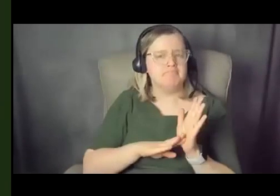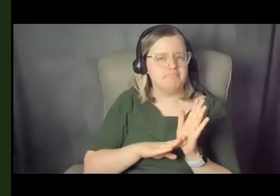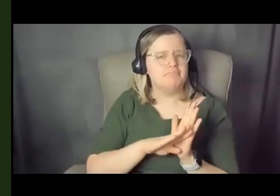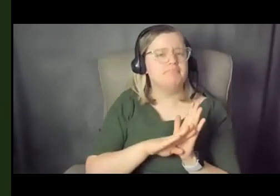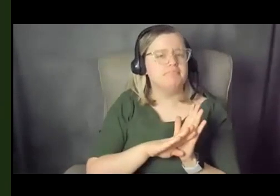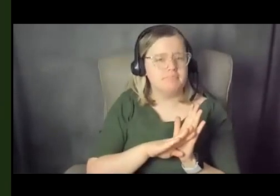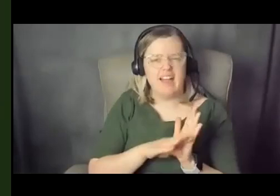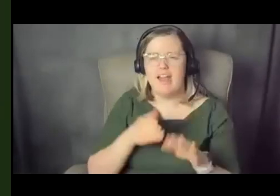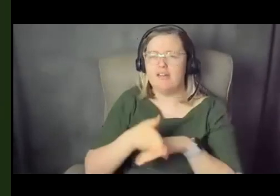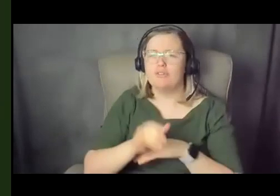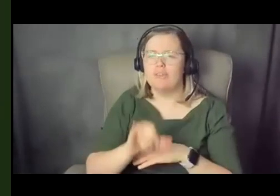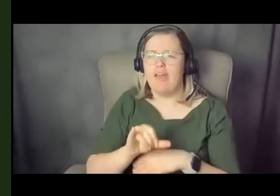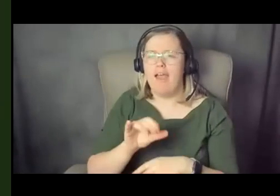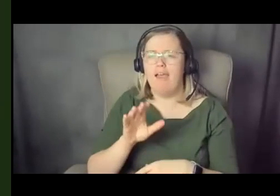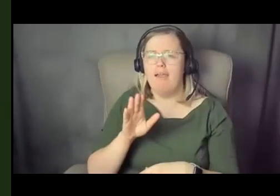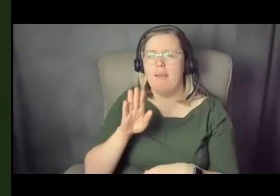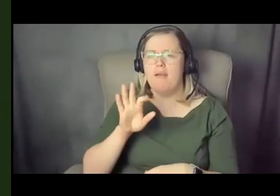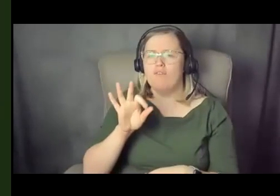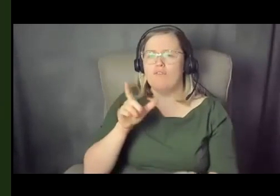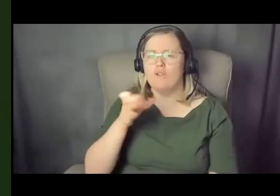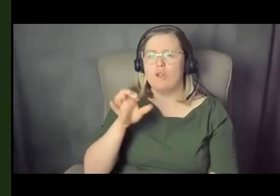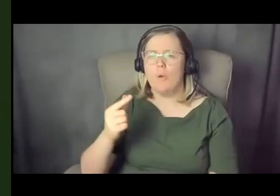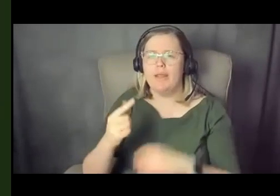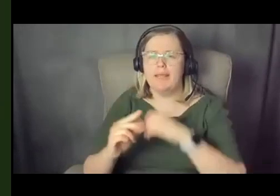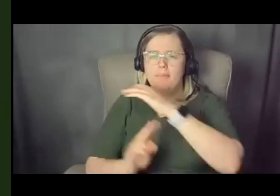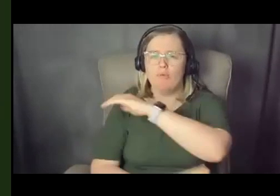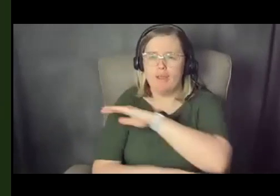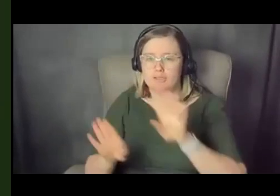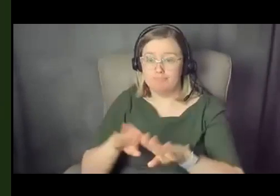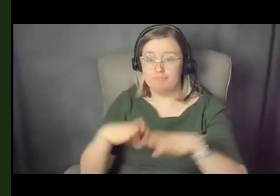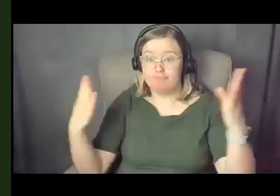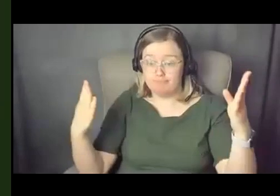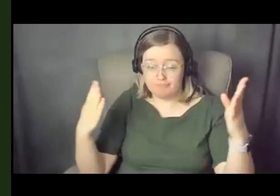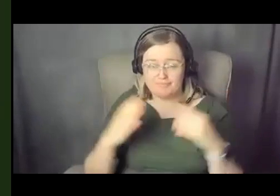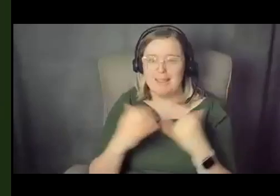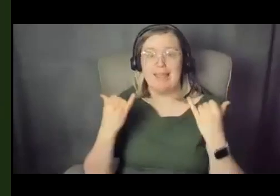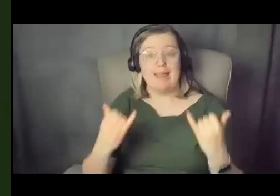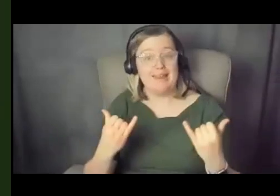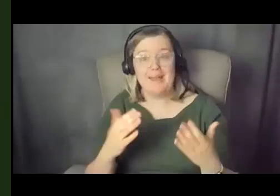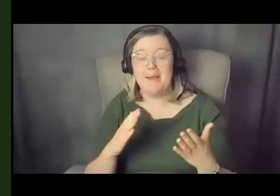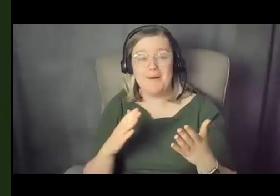And the Bellevue and new castle areas are so much accessible to Seattle.